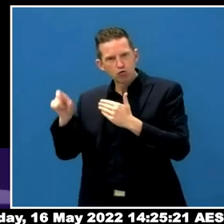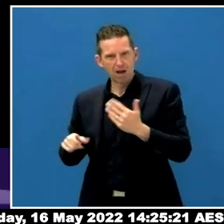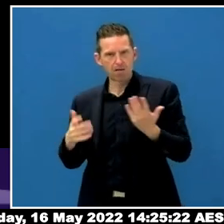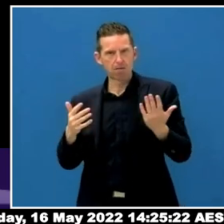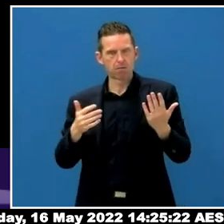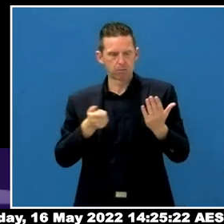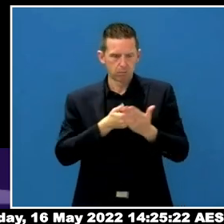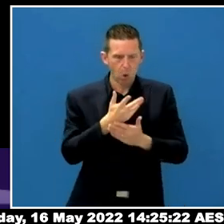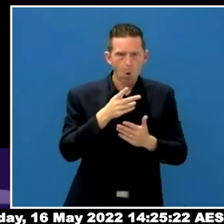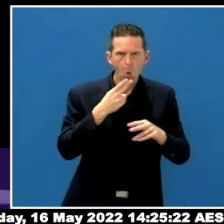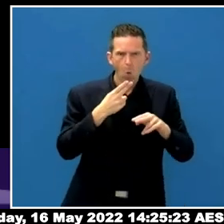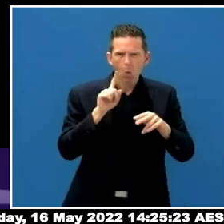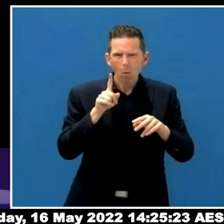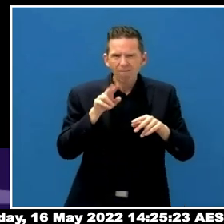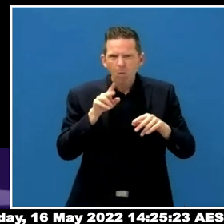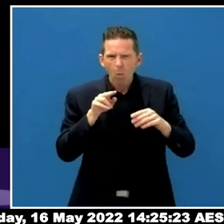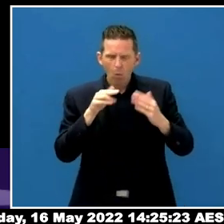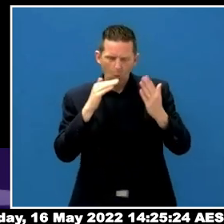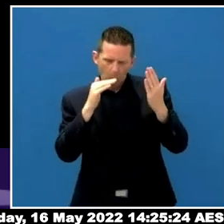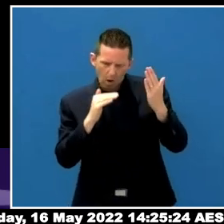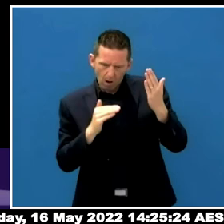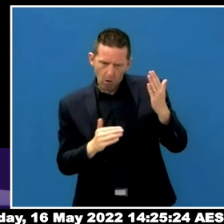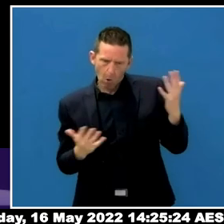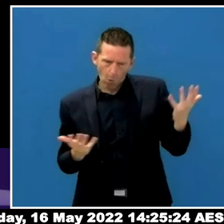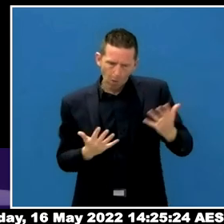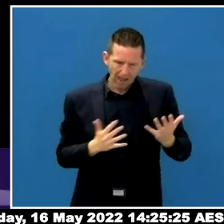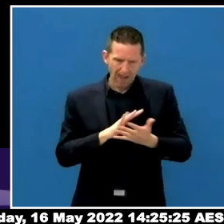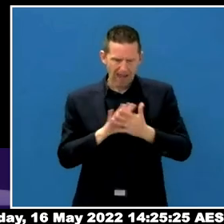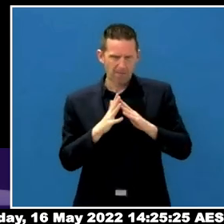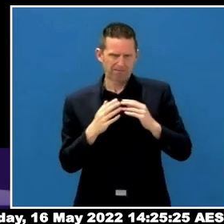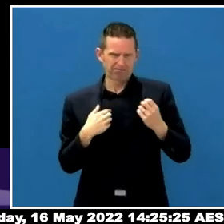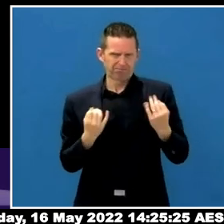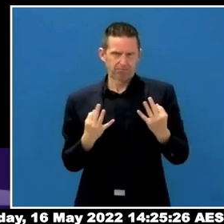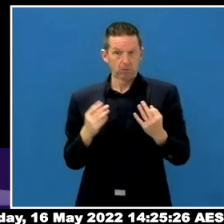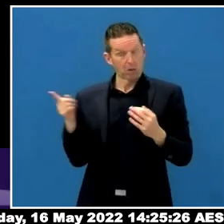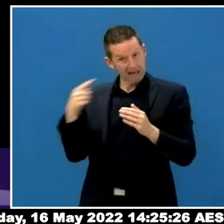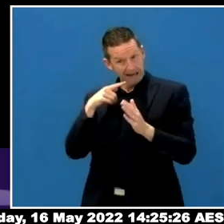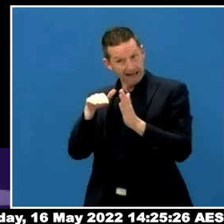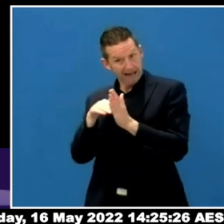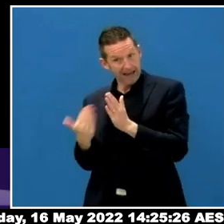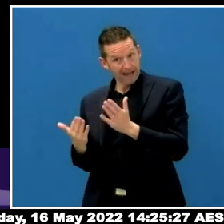That's what you get now, did you say, through the Support Coordinator?